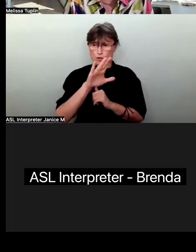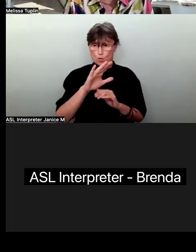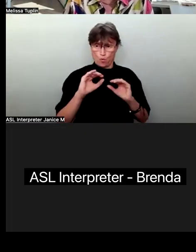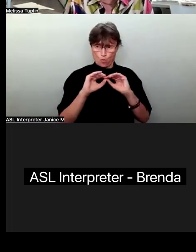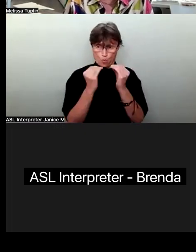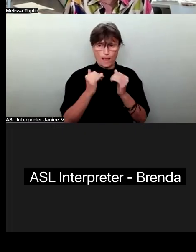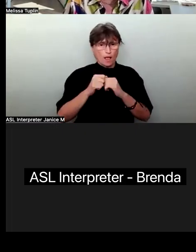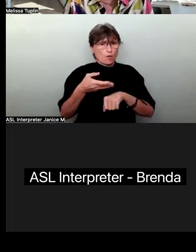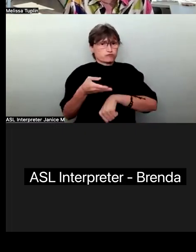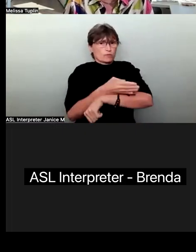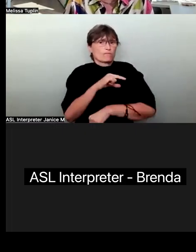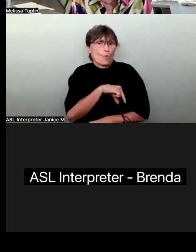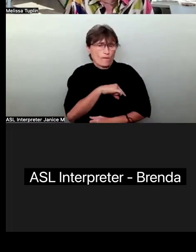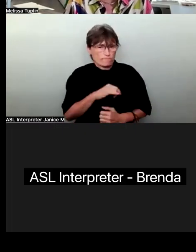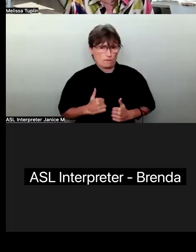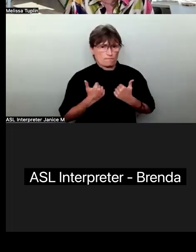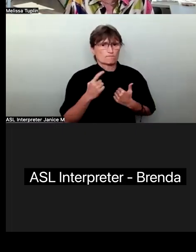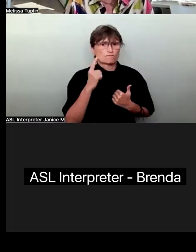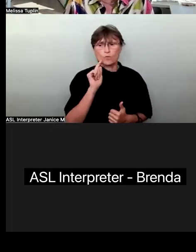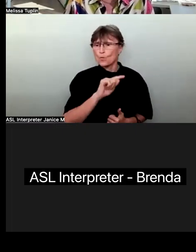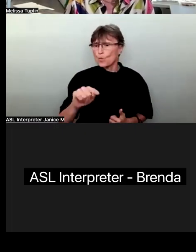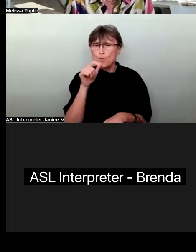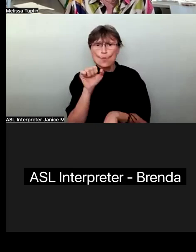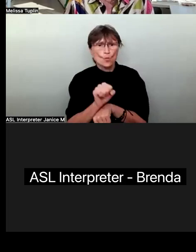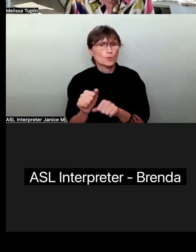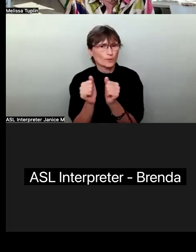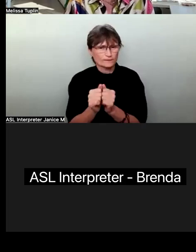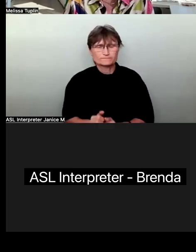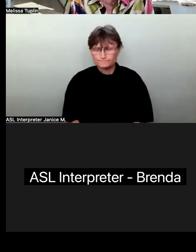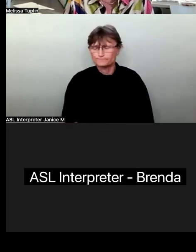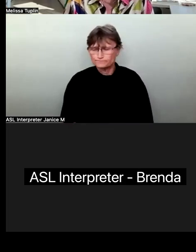quality of life for the people that you work with. In our four strategic